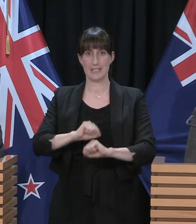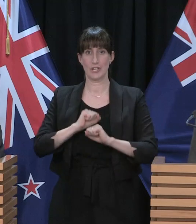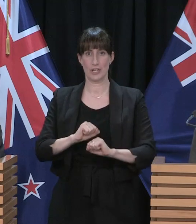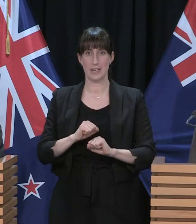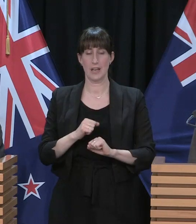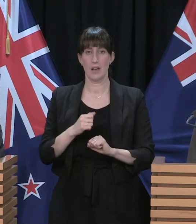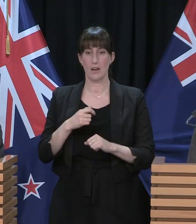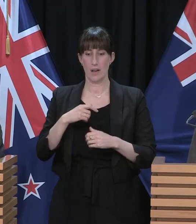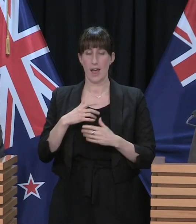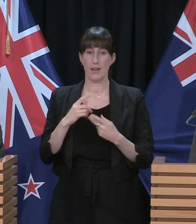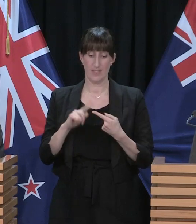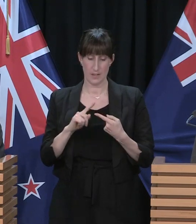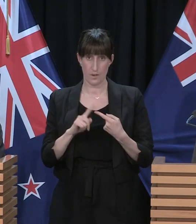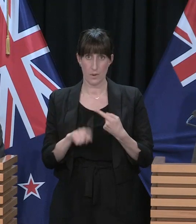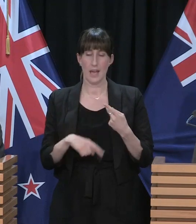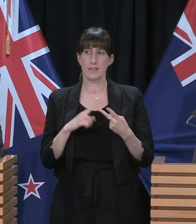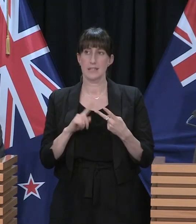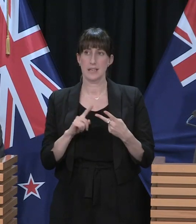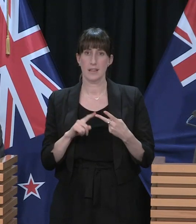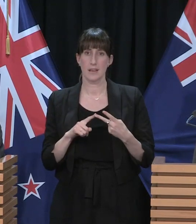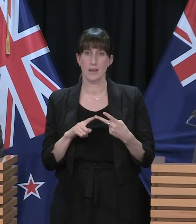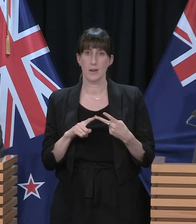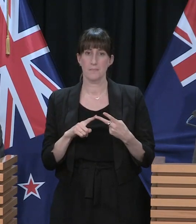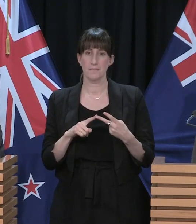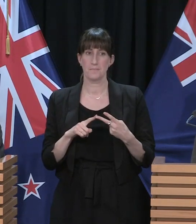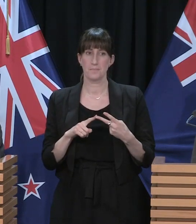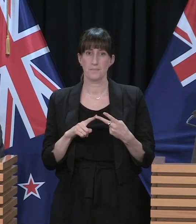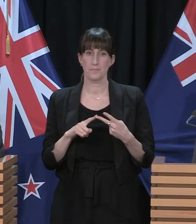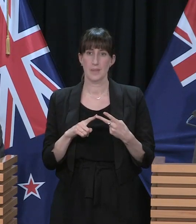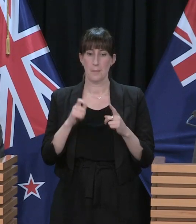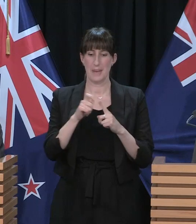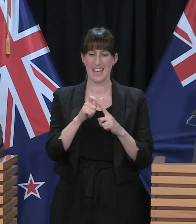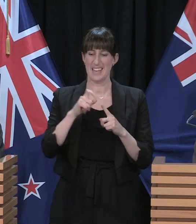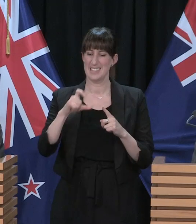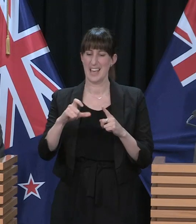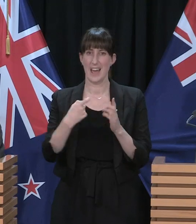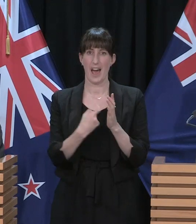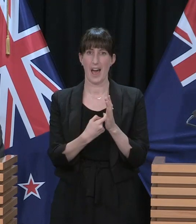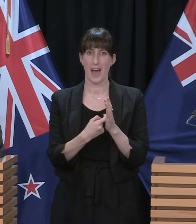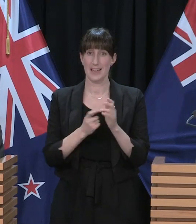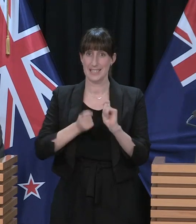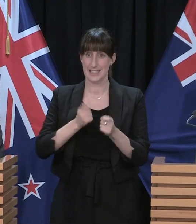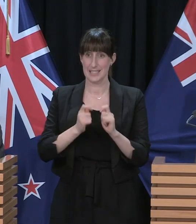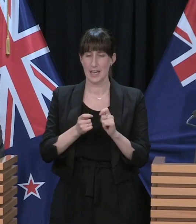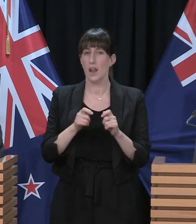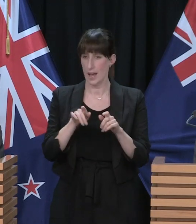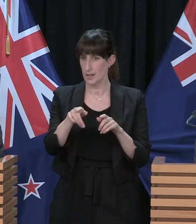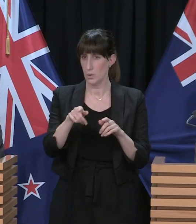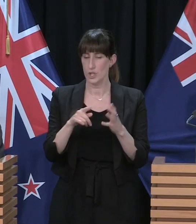if these people have got antibodies, so may have been previously infected. The